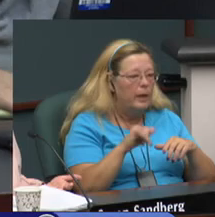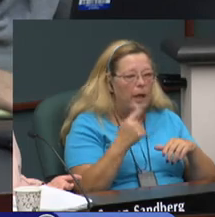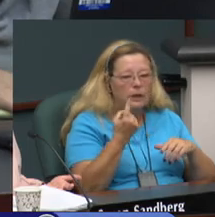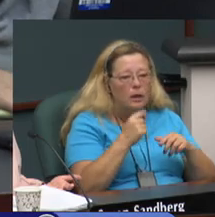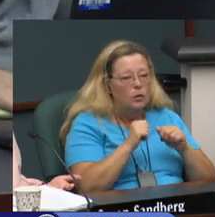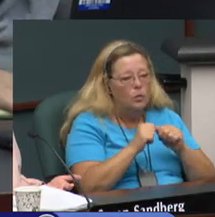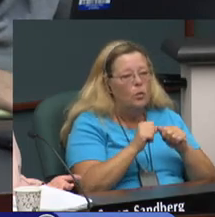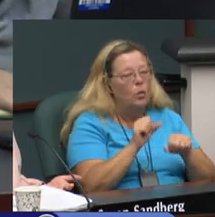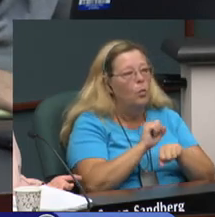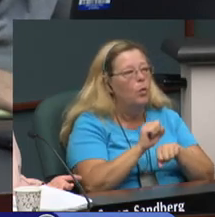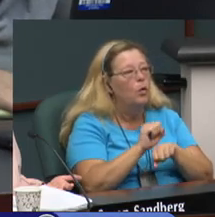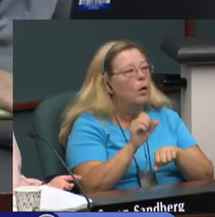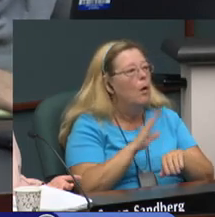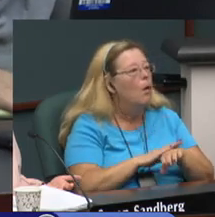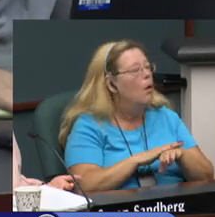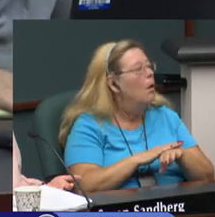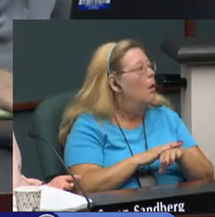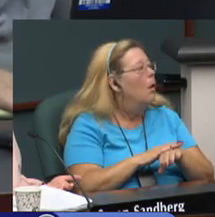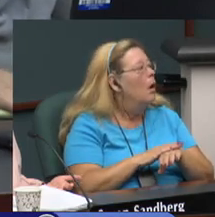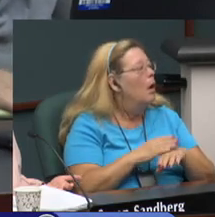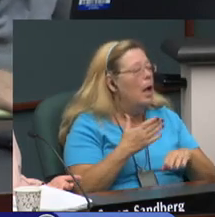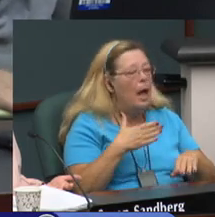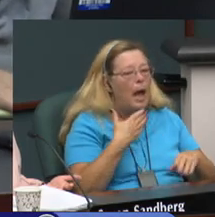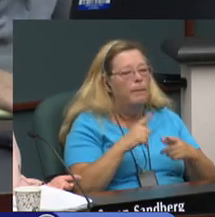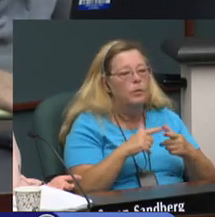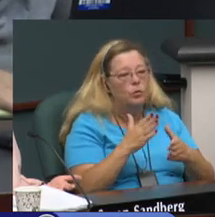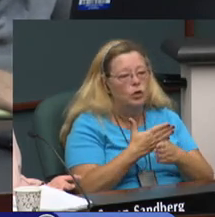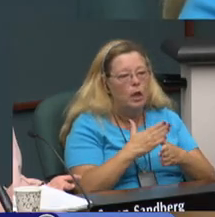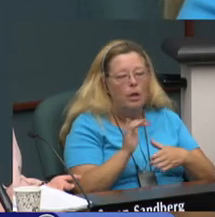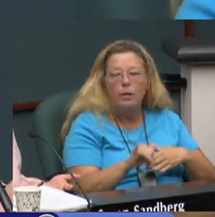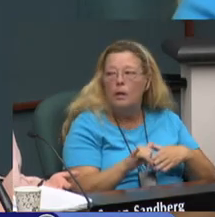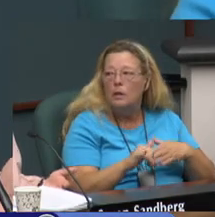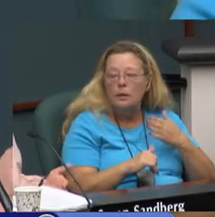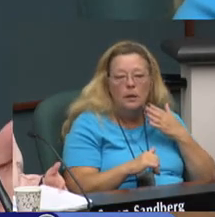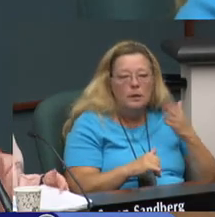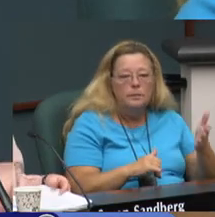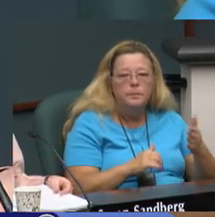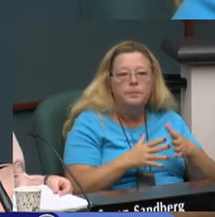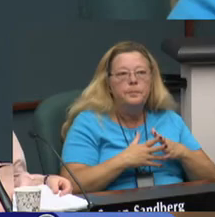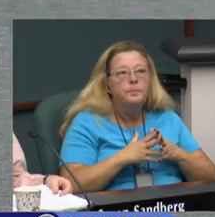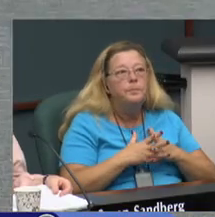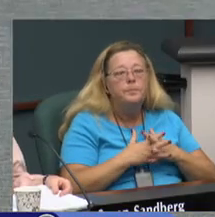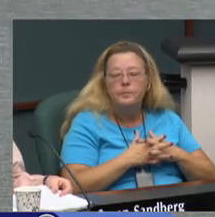working on and we'd be happy to share that Thanks